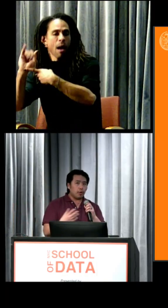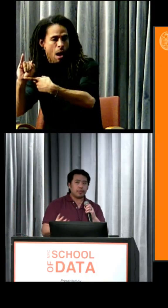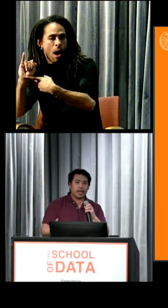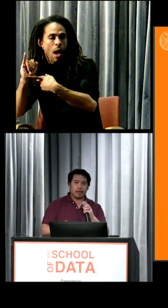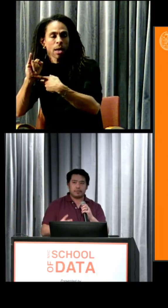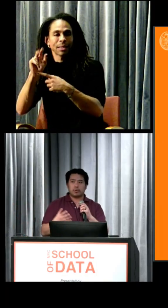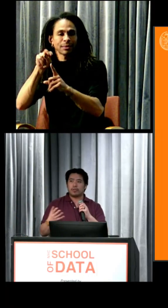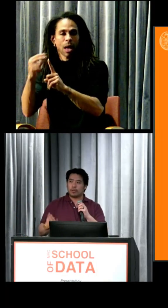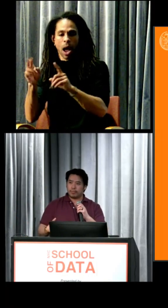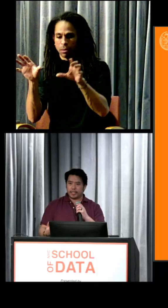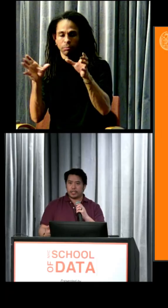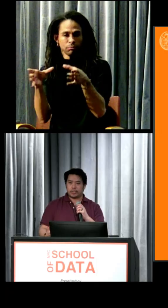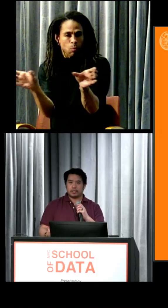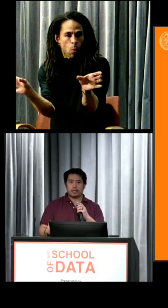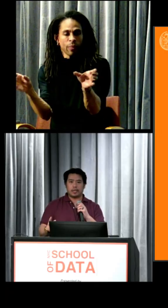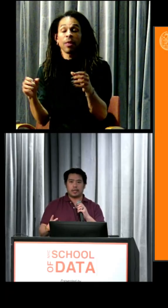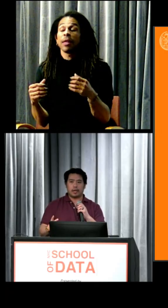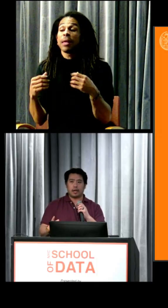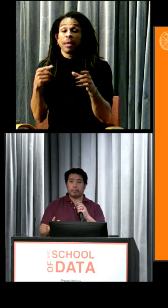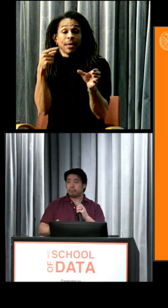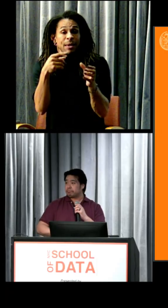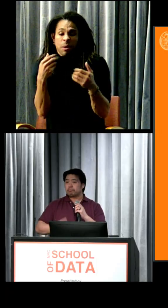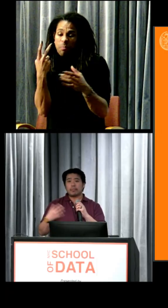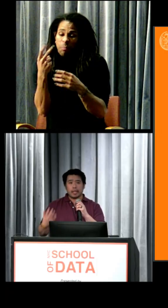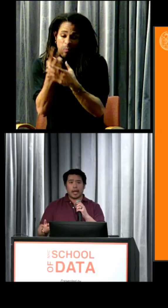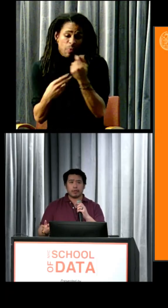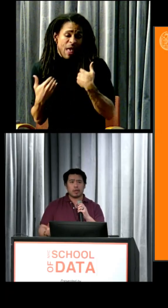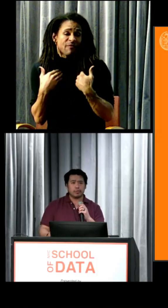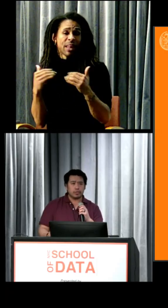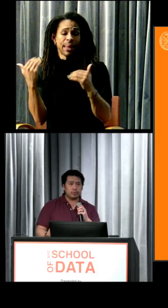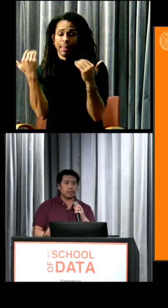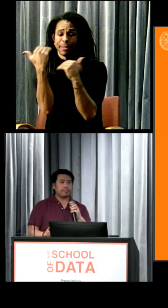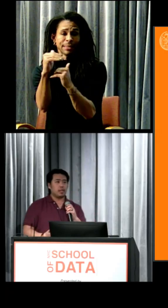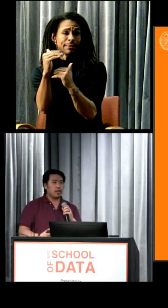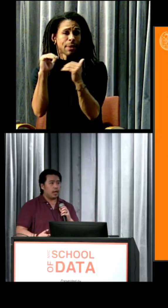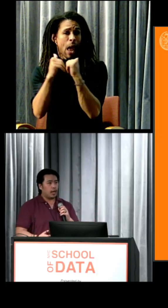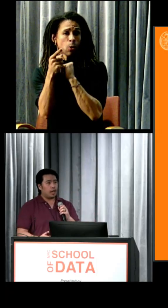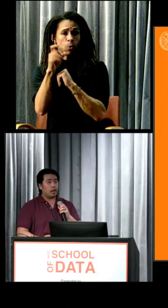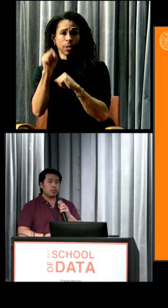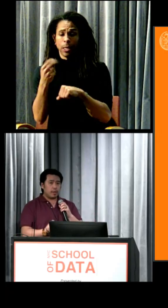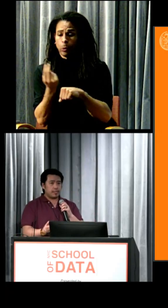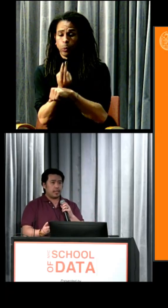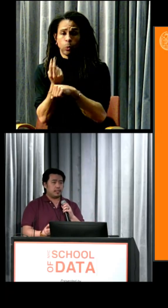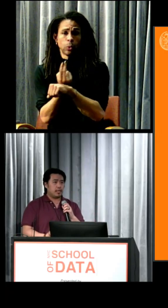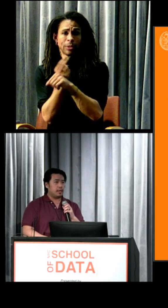immediate feedback of changing that block or that stack of if they pick up a block, all of the